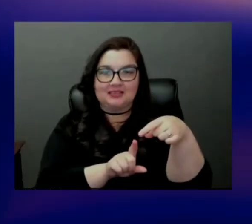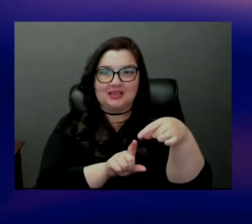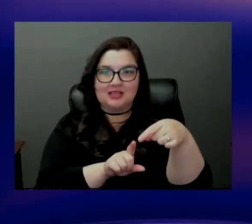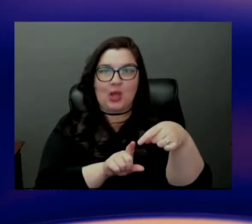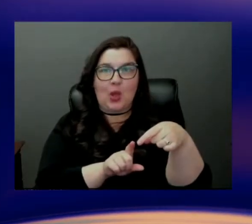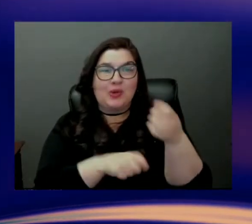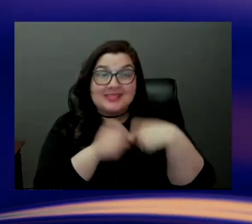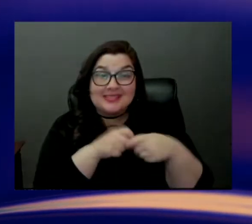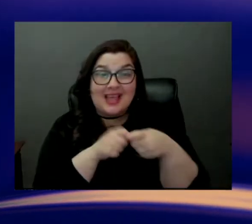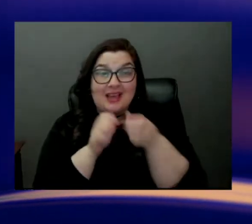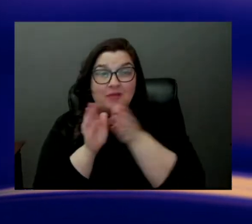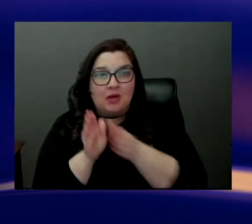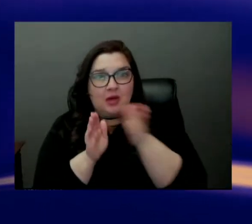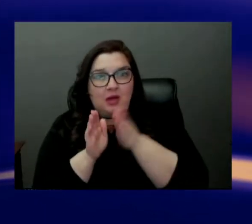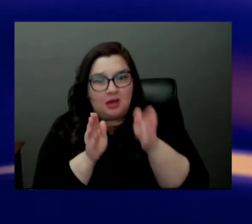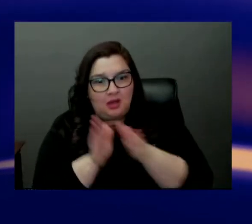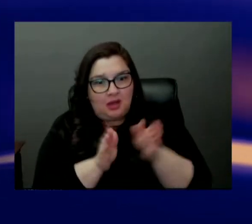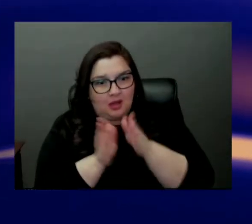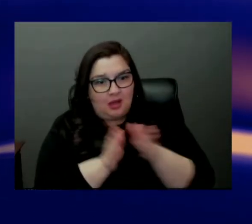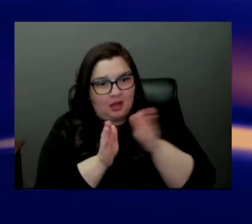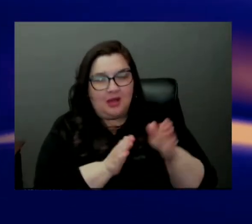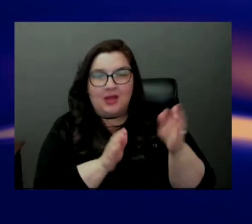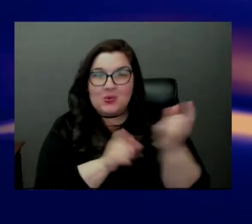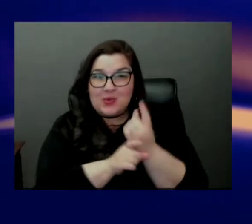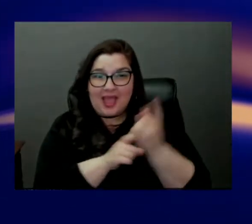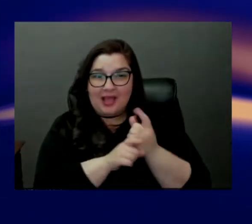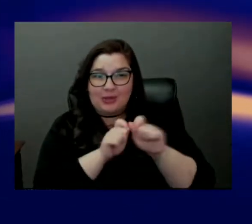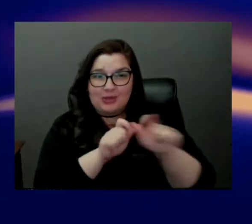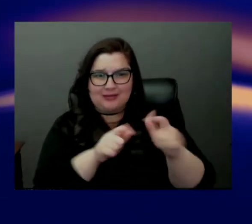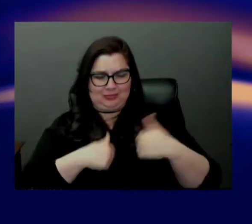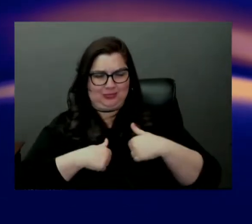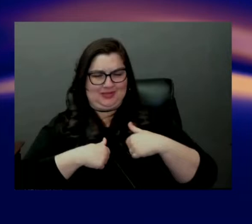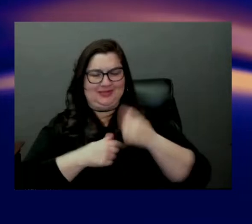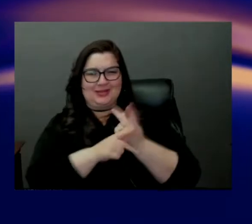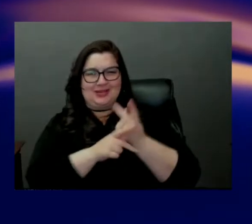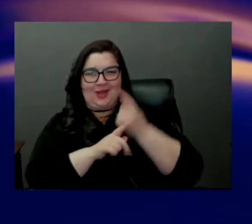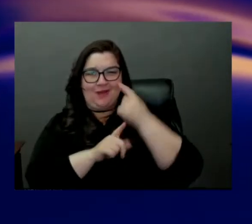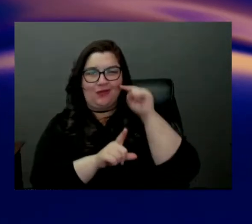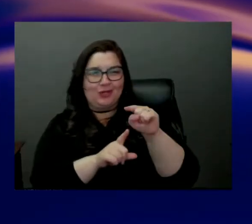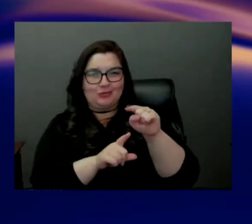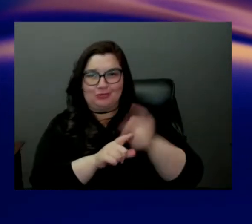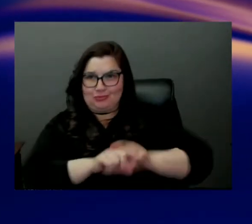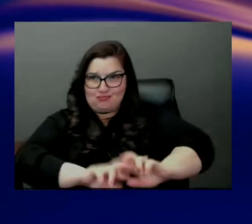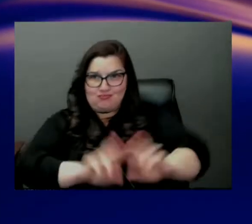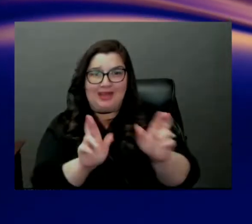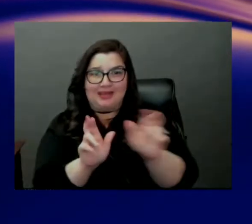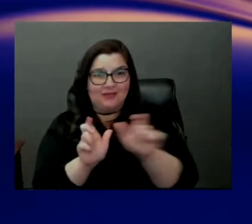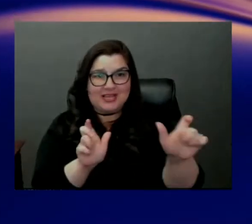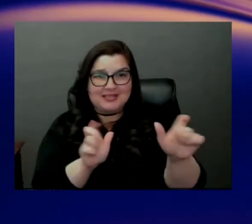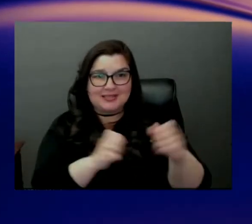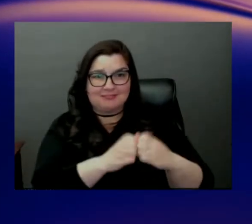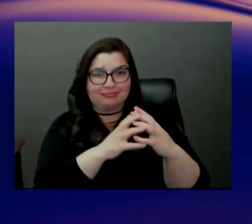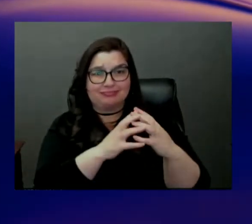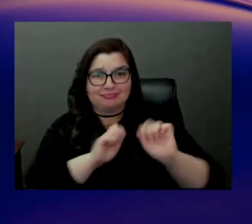that you normally would do in a regular launch, we've done that for you and boom you go right into the instance. Cool, so you mentioned armies.